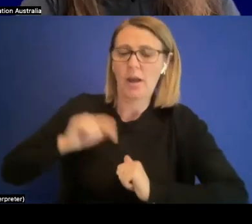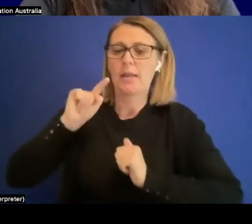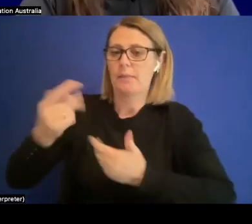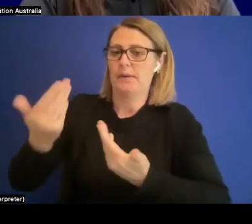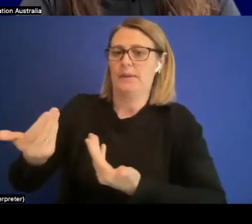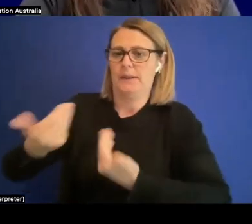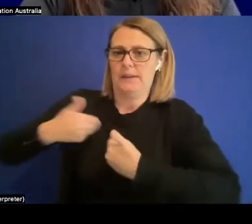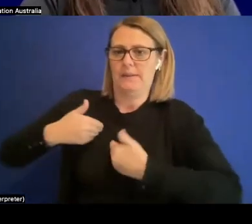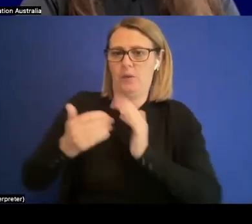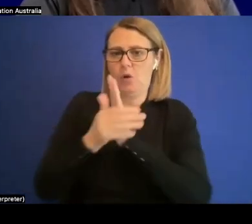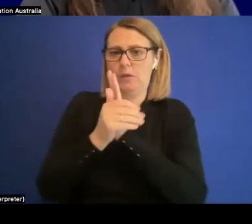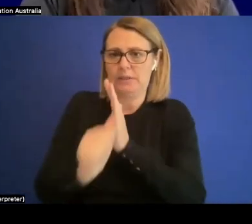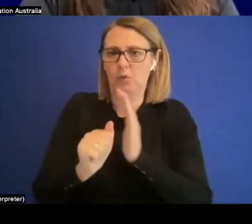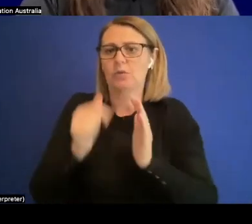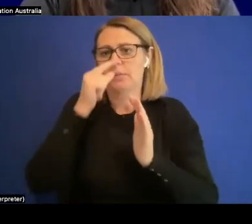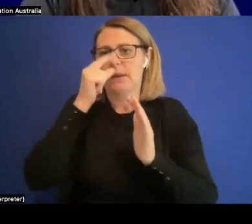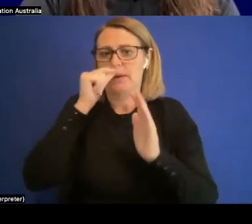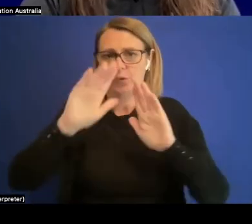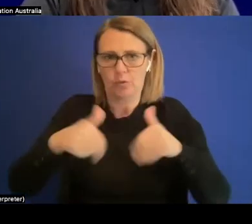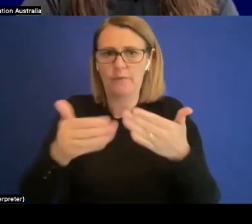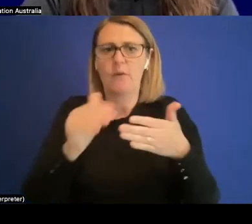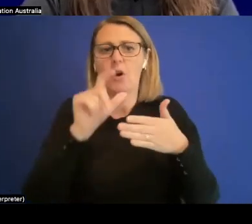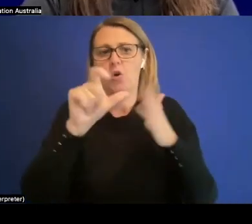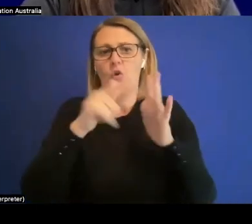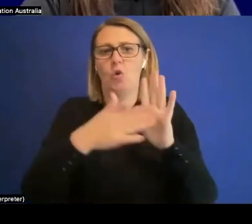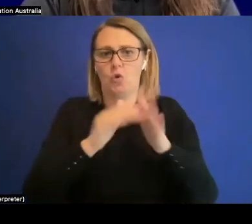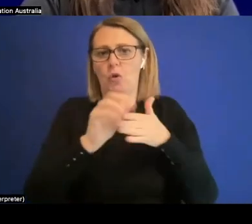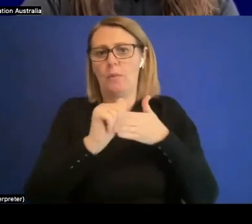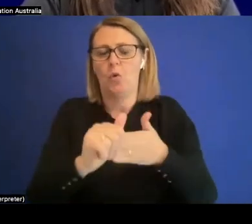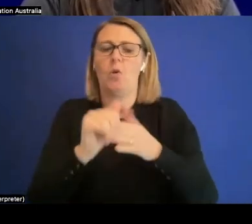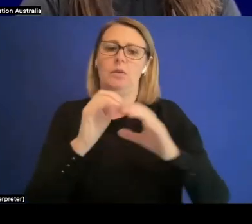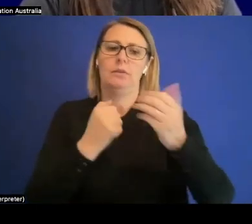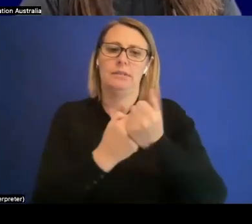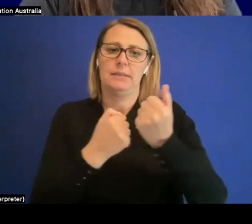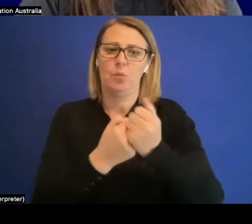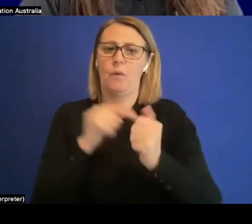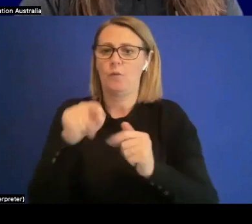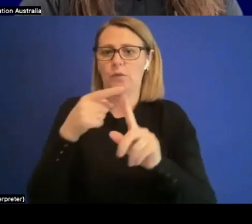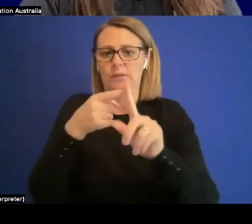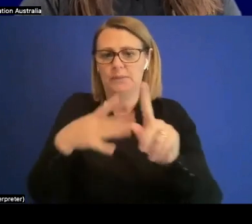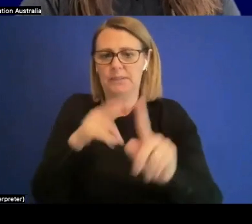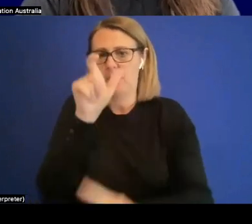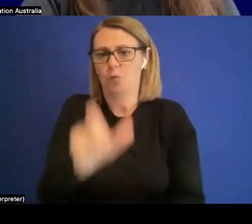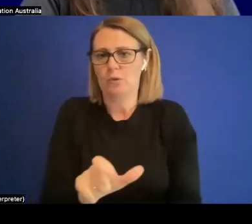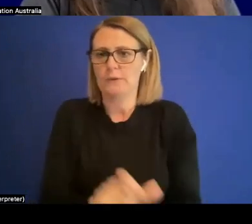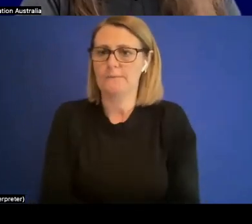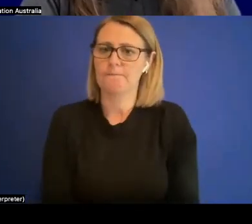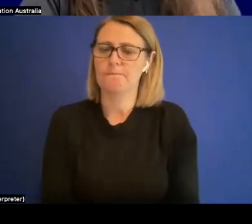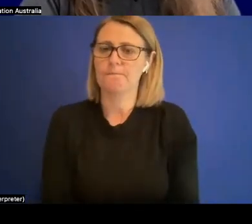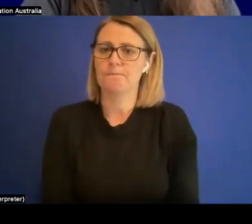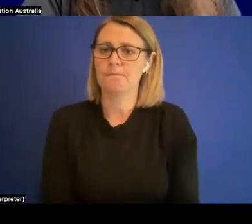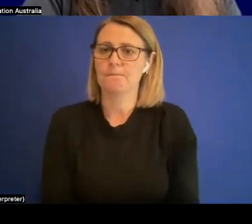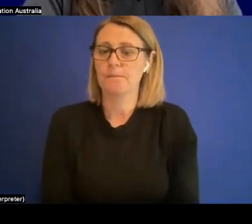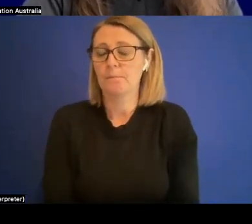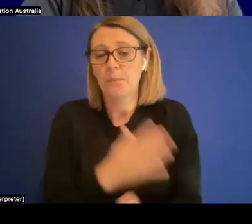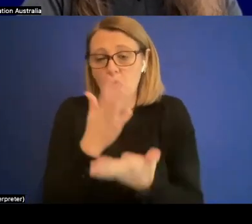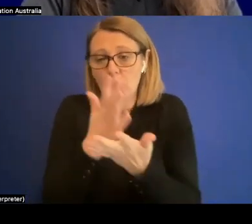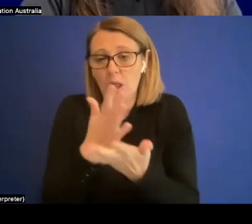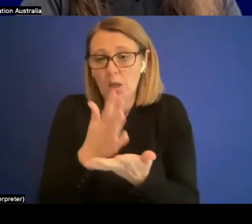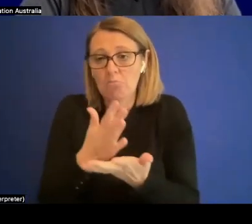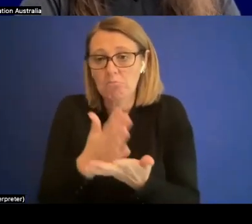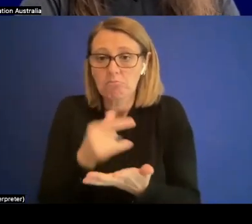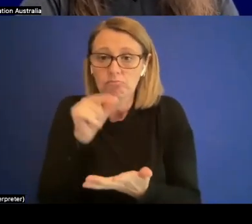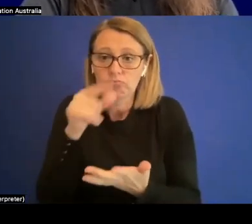commguide support for a particular individual, but theoretically you can have a commguide